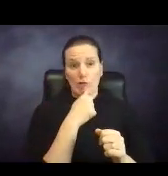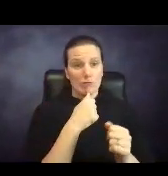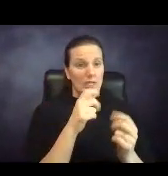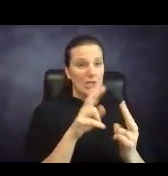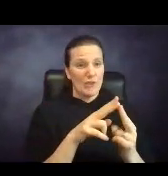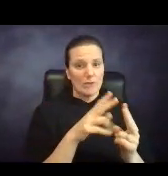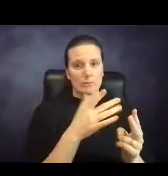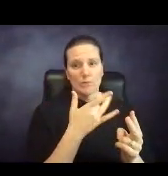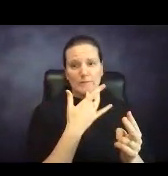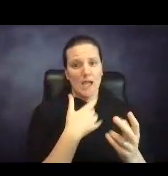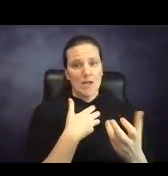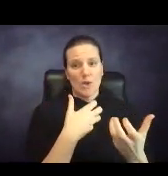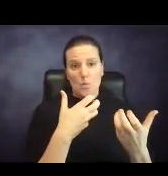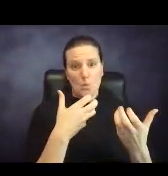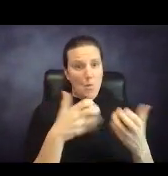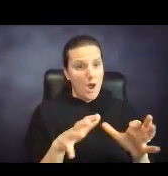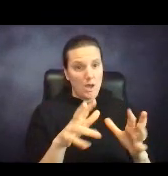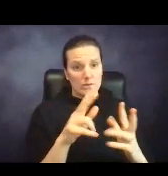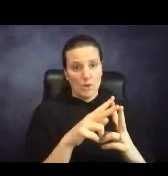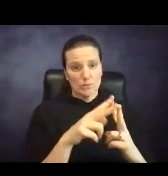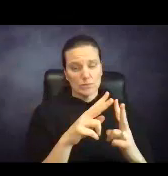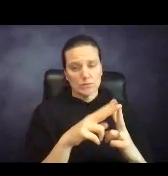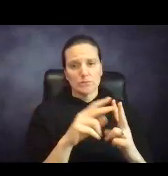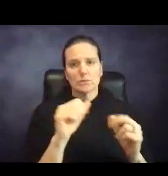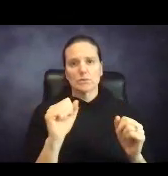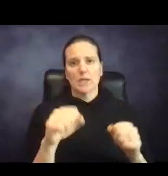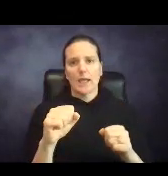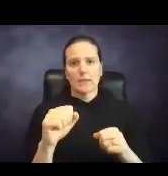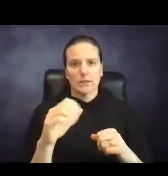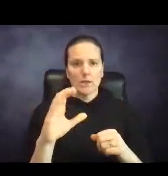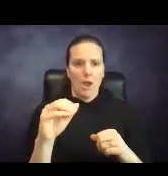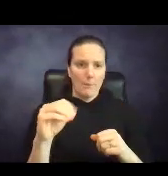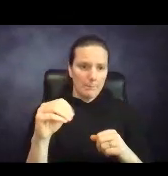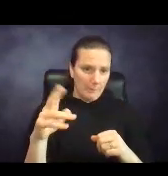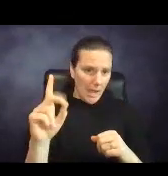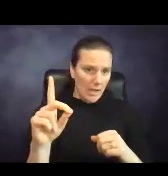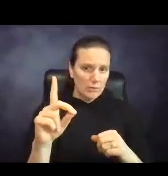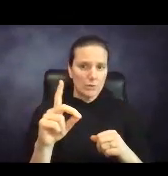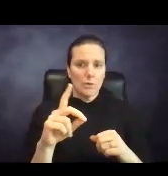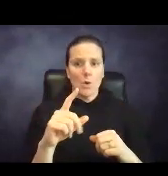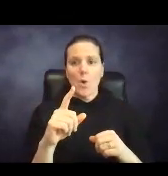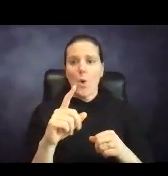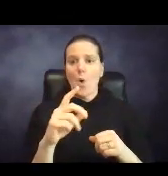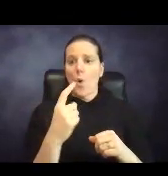They're like, I don't want any of that stuff. So you can get a compounded oral progesterone where you can get a hundred, 200 milligrams.